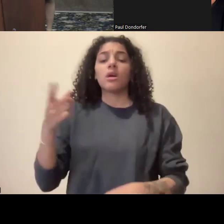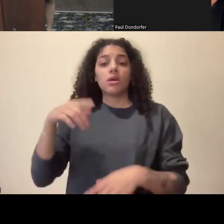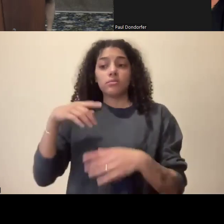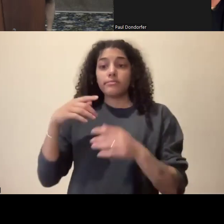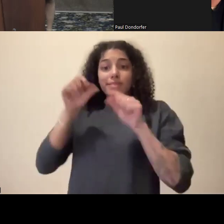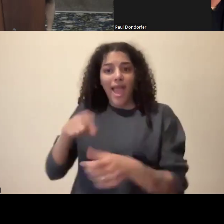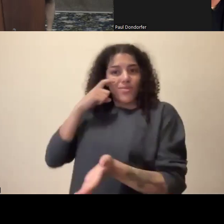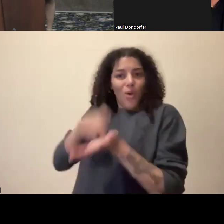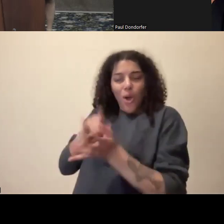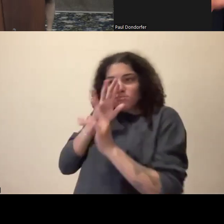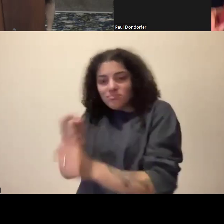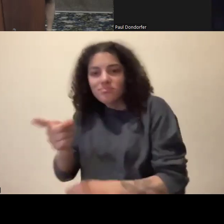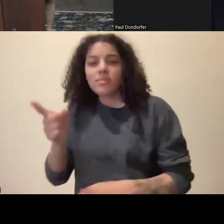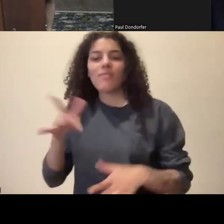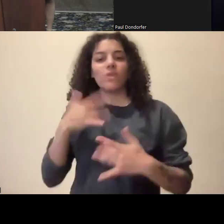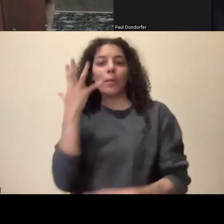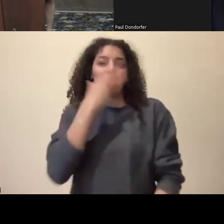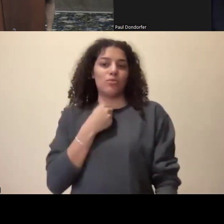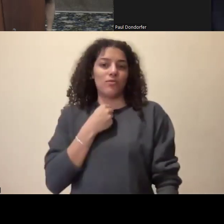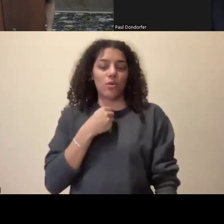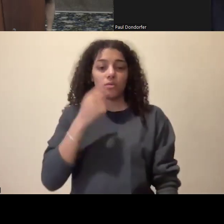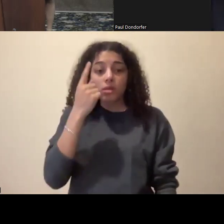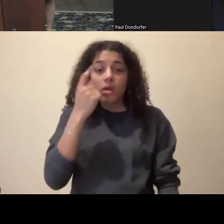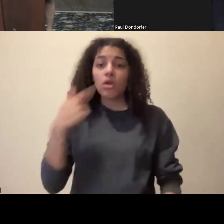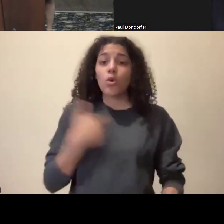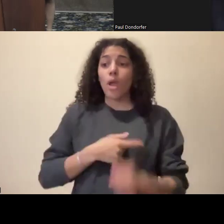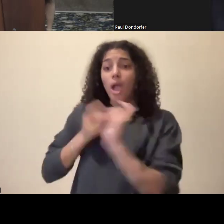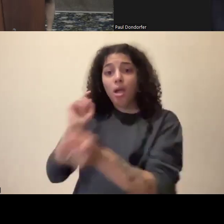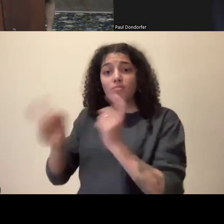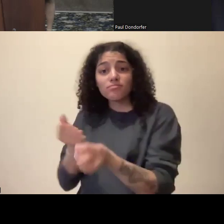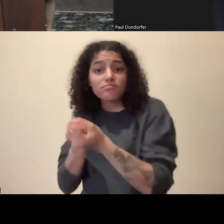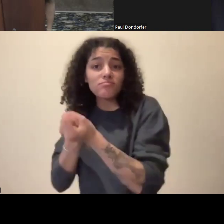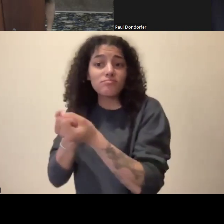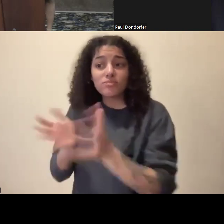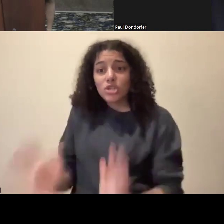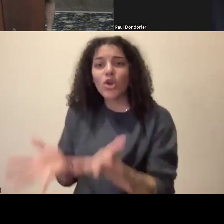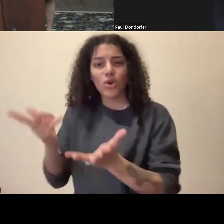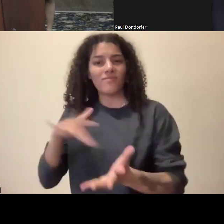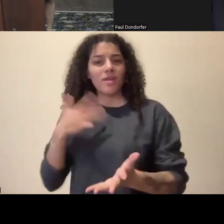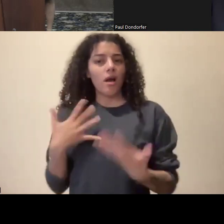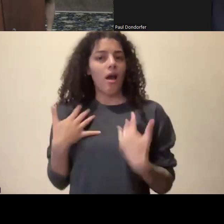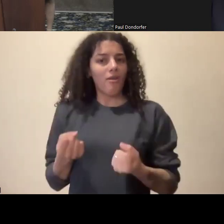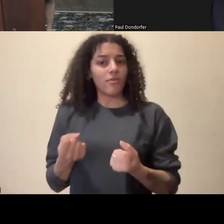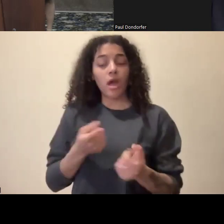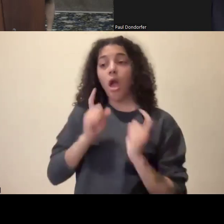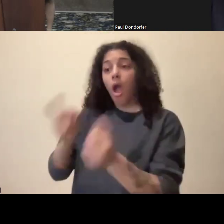to see what kind of magical confidence can come out of encouragement and a beautiful dress And yes